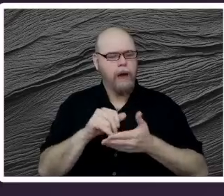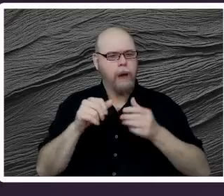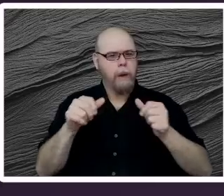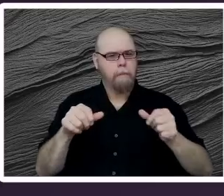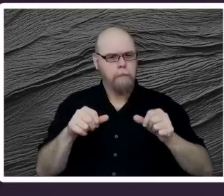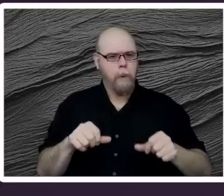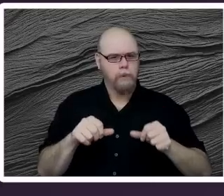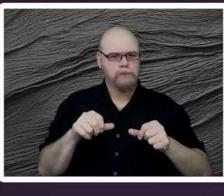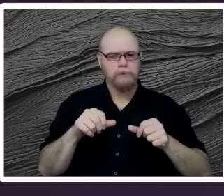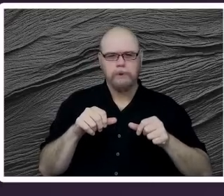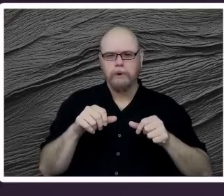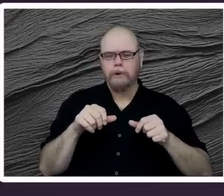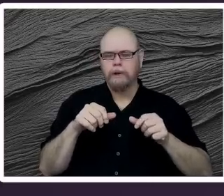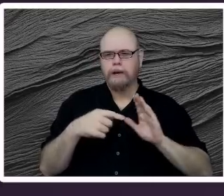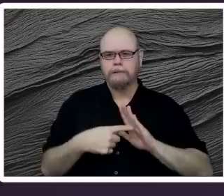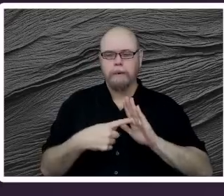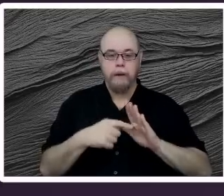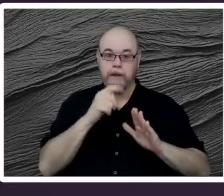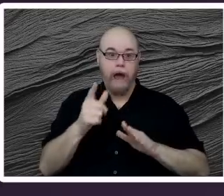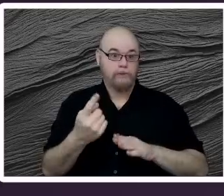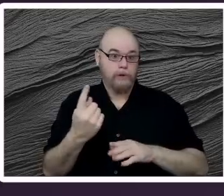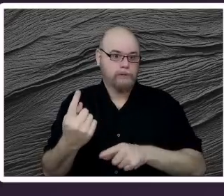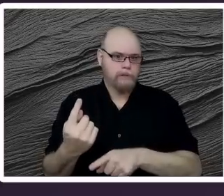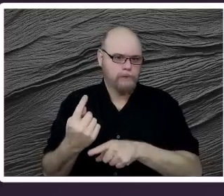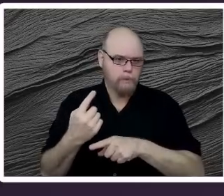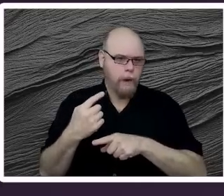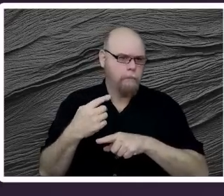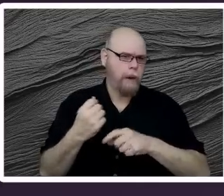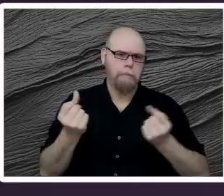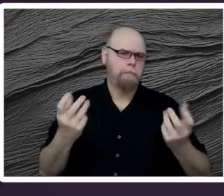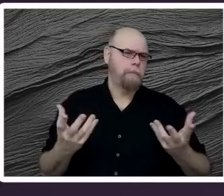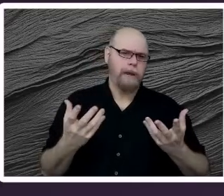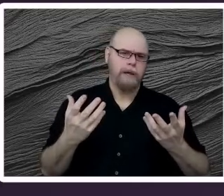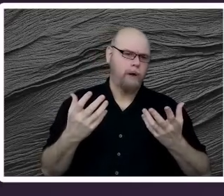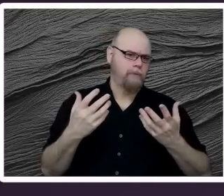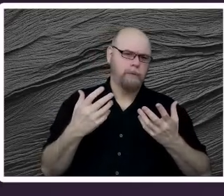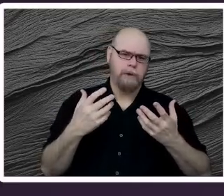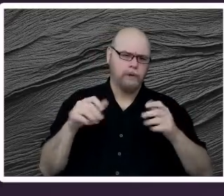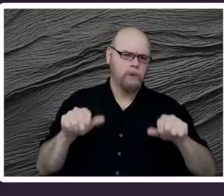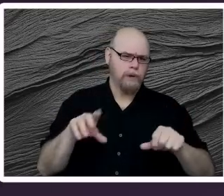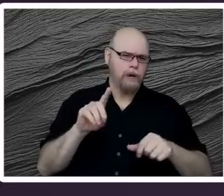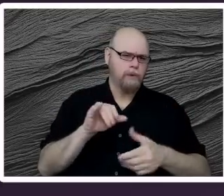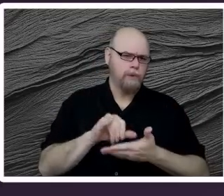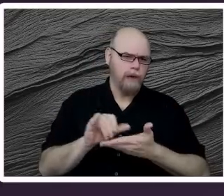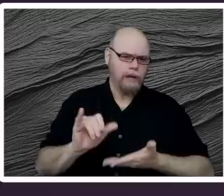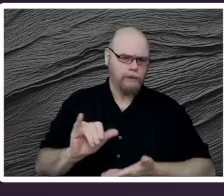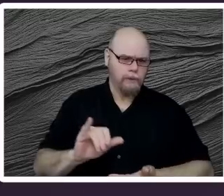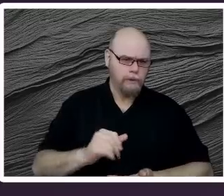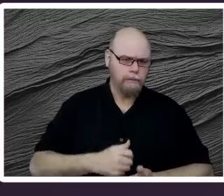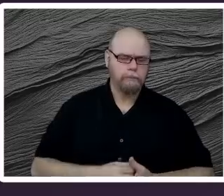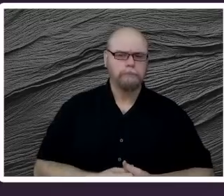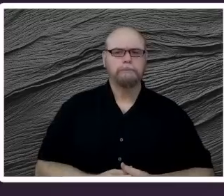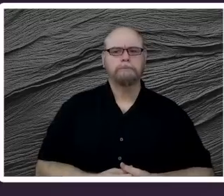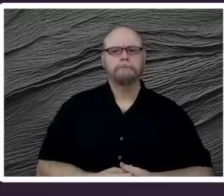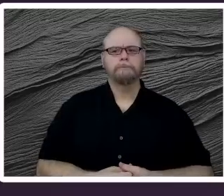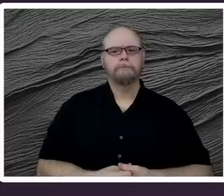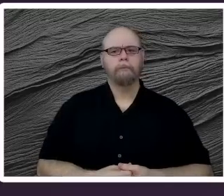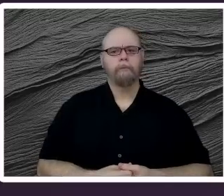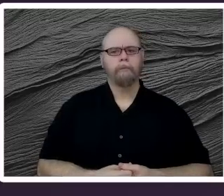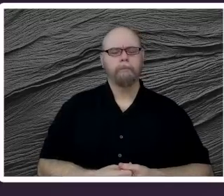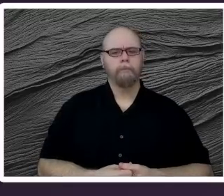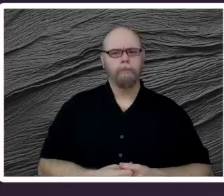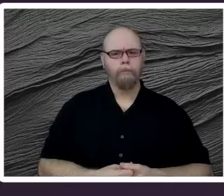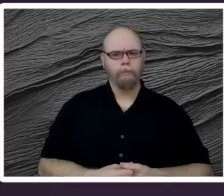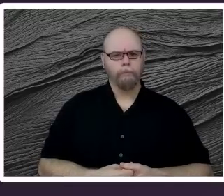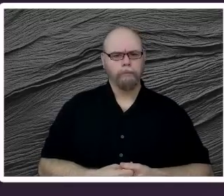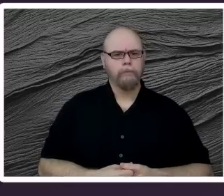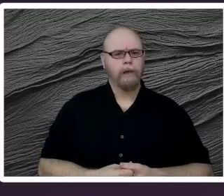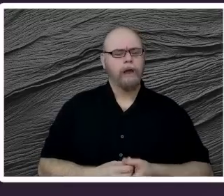of the posters, exhibits, you can do that. Another thing with this particular poster was,